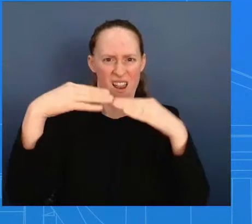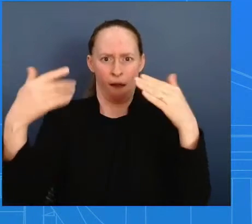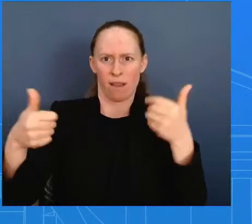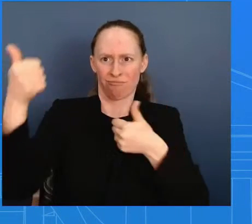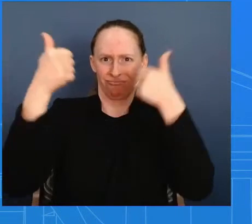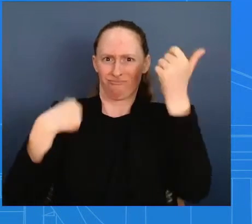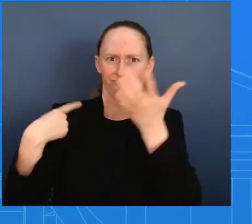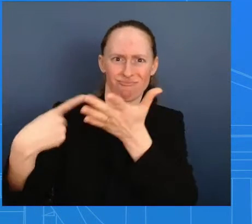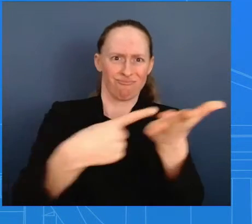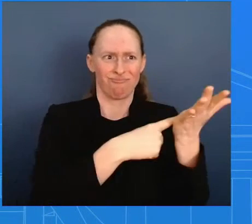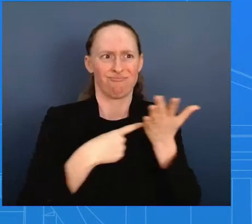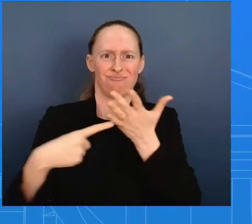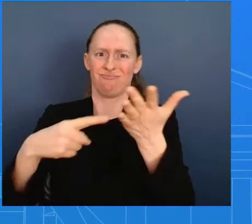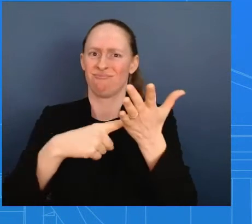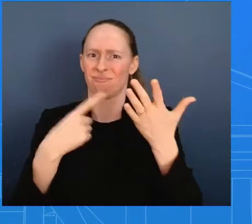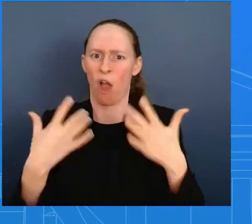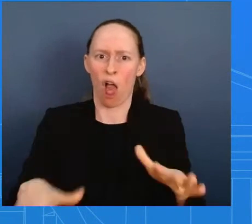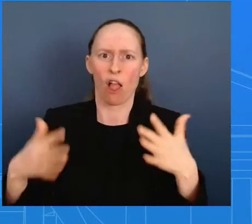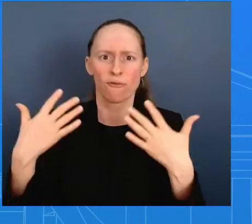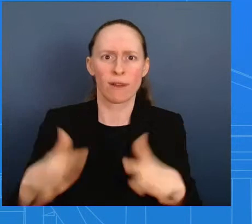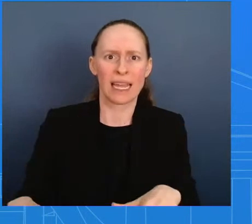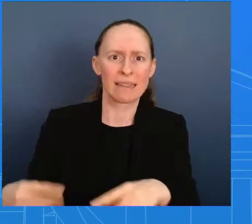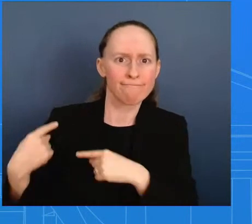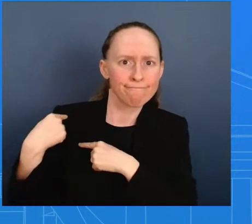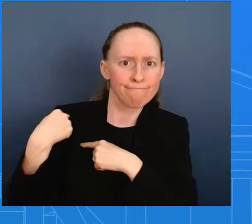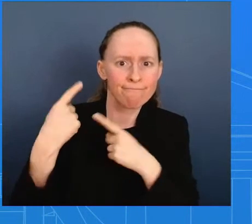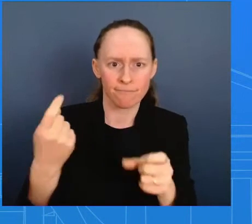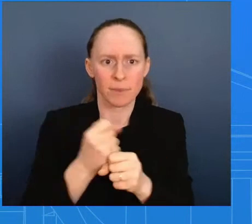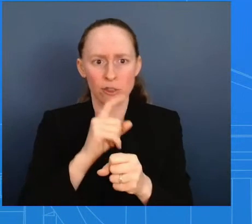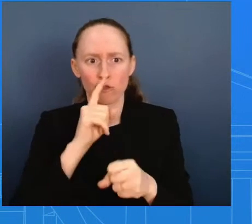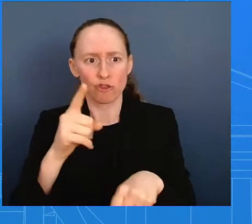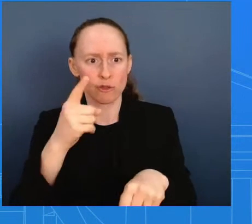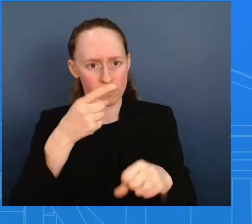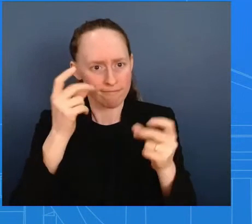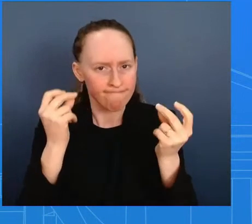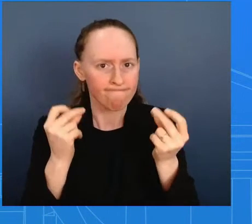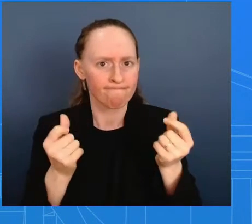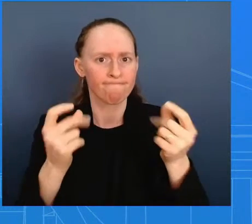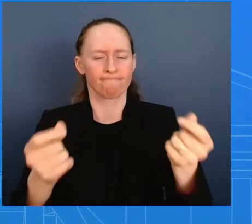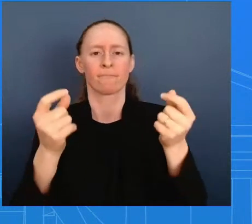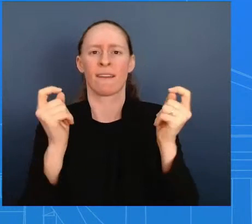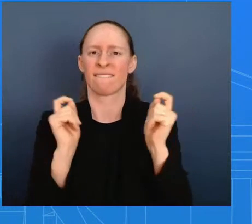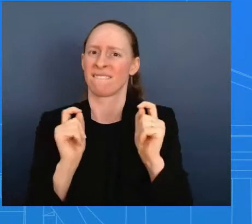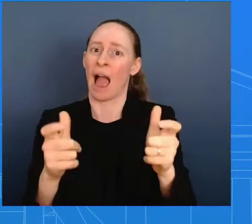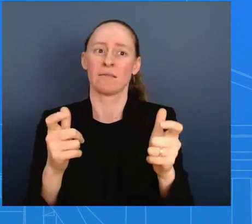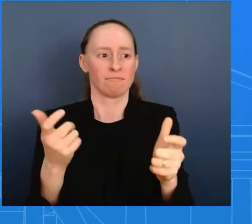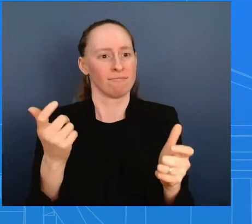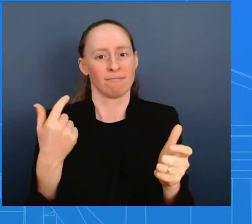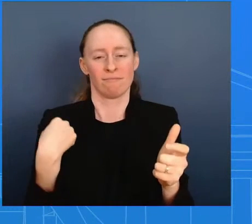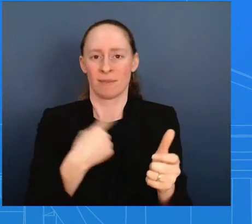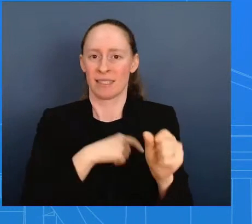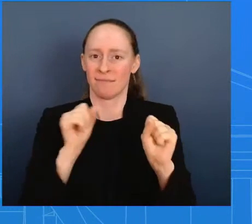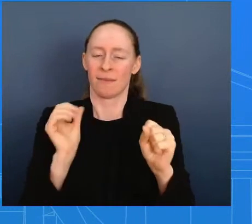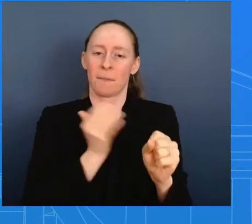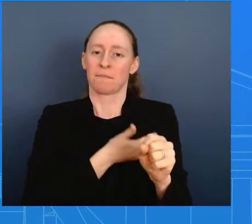that we're doing everything humanly possible, both ourselves and our allies who are surging equipment as well to get it there to the frontlines. The Press: And can I actually follow up on an Israel question?